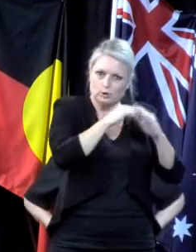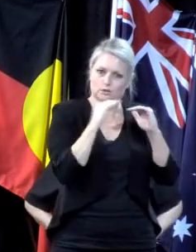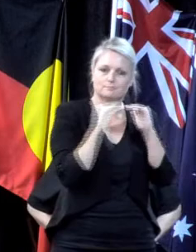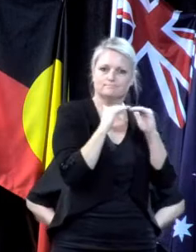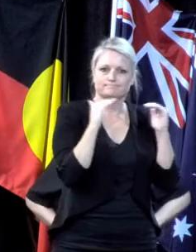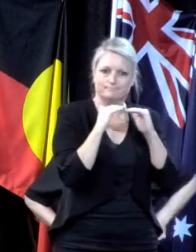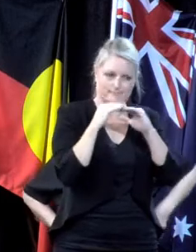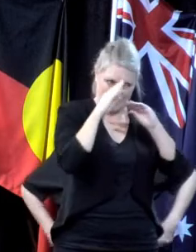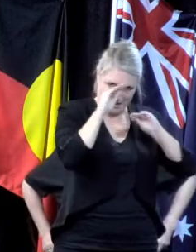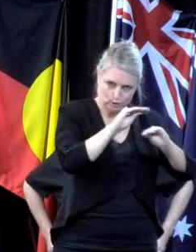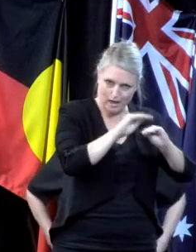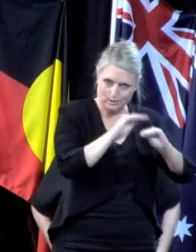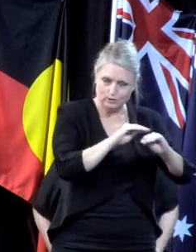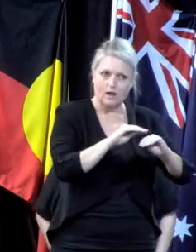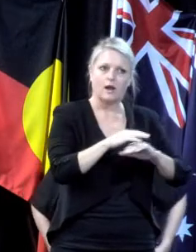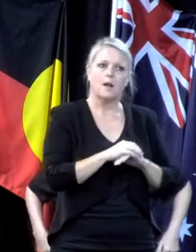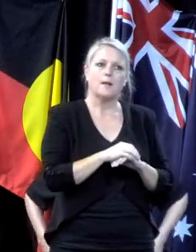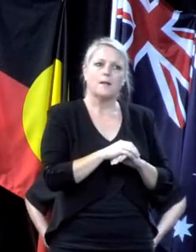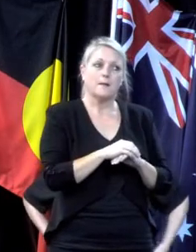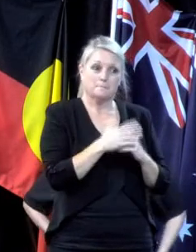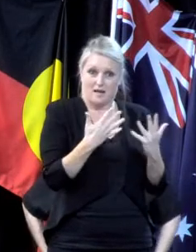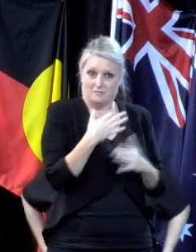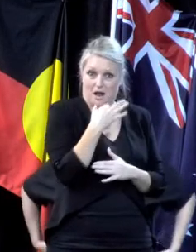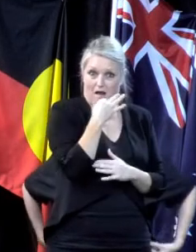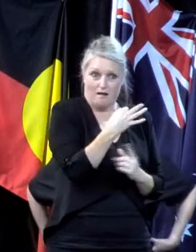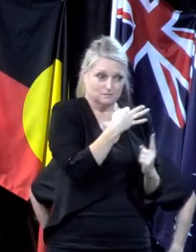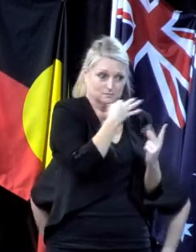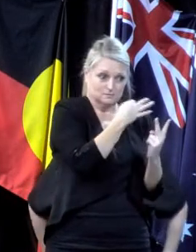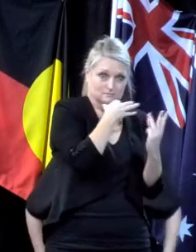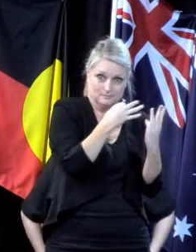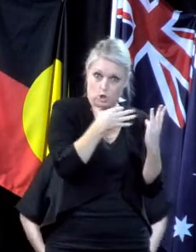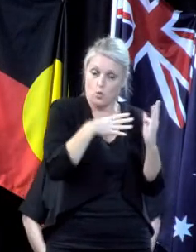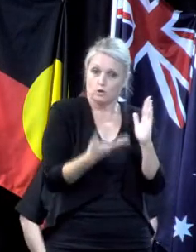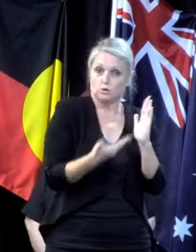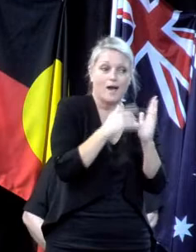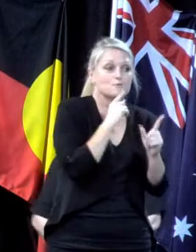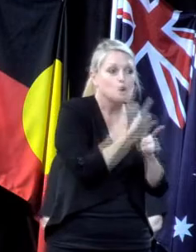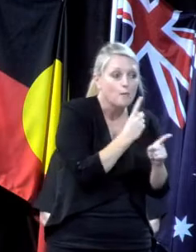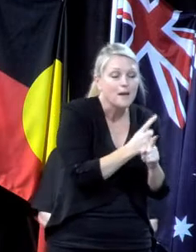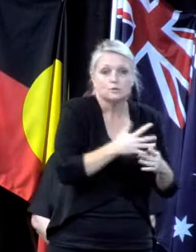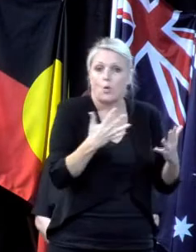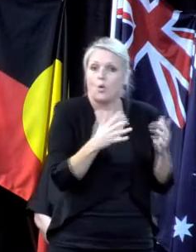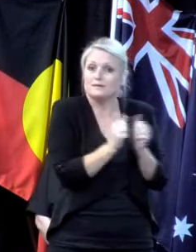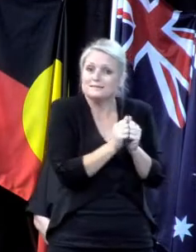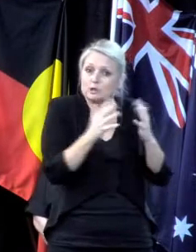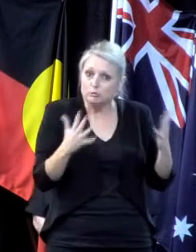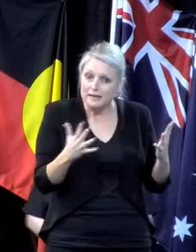if there was anything you wanted to add to that journey, or if there’s anything you disagree with about how it was explained. Ms Prichard, would you like to start?